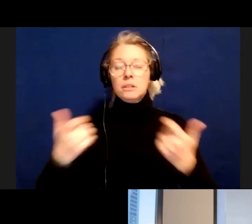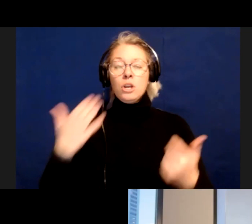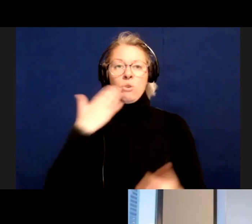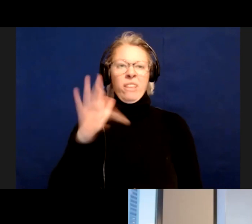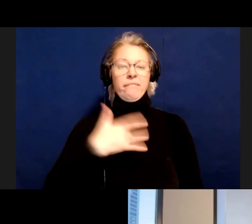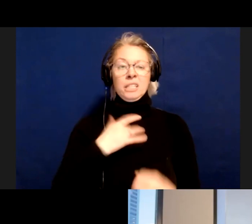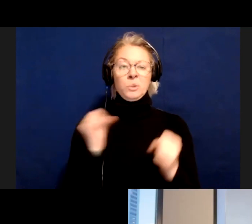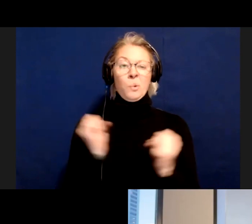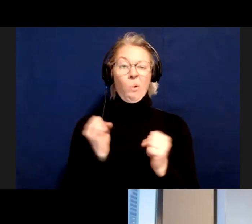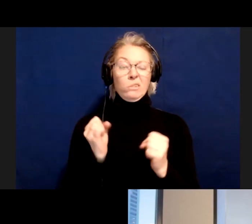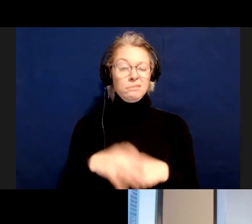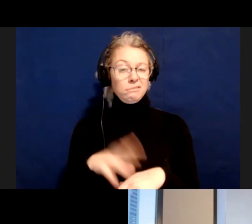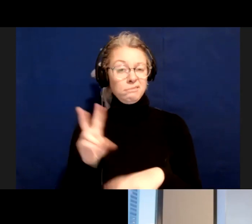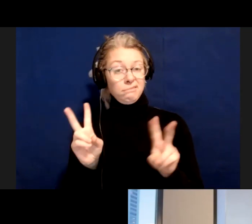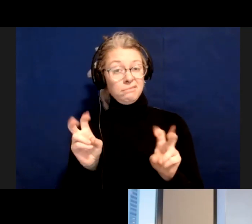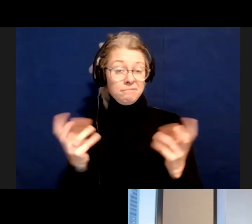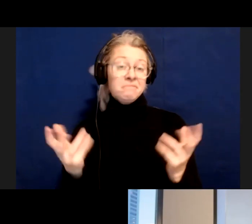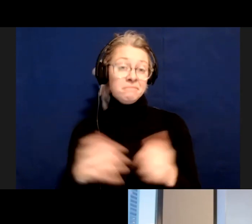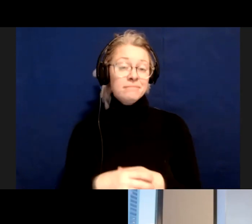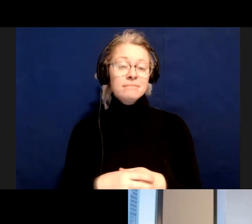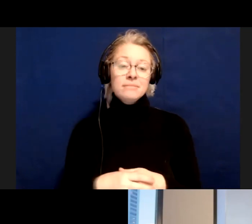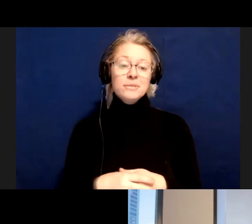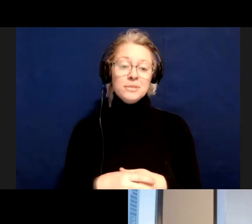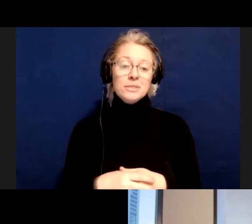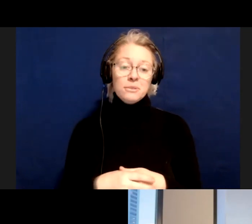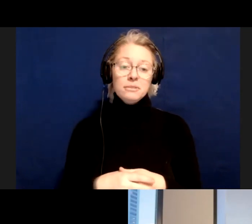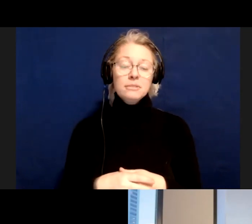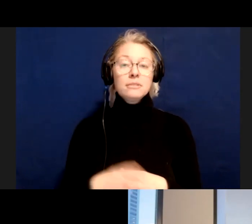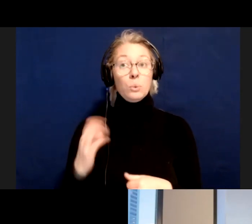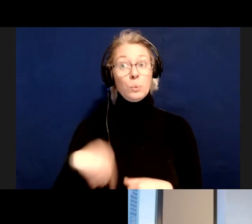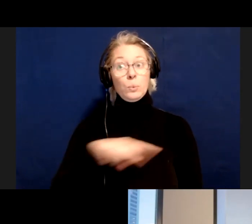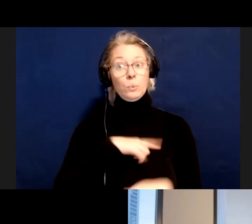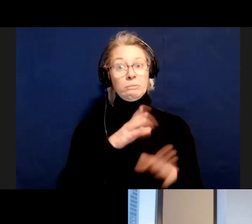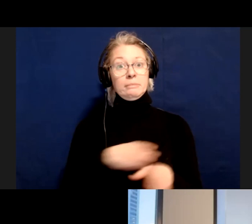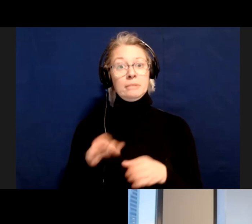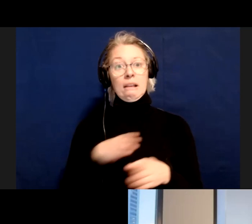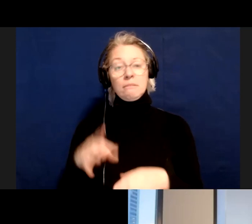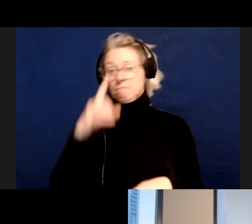can feel. And so part of part of our thinking for the upcoming couple of years is going